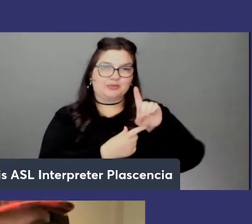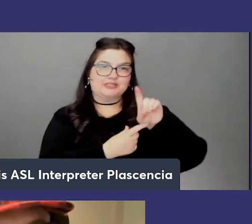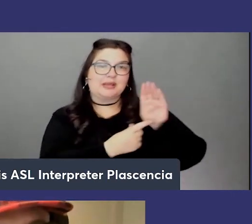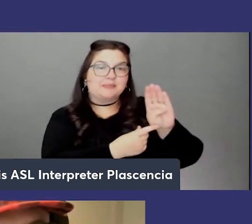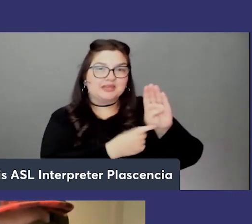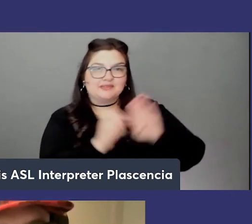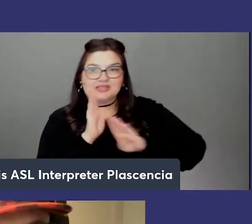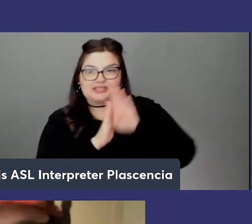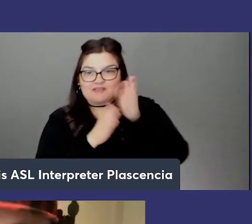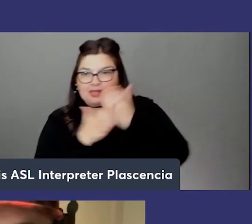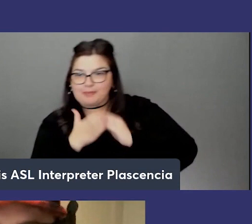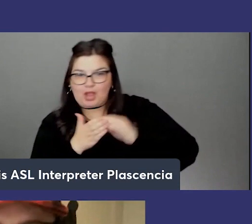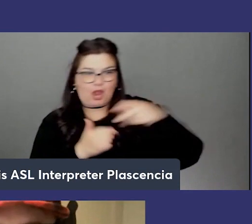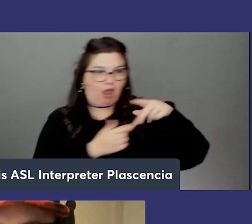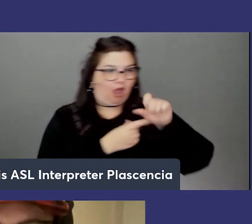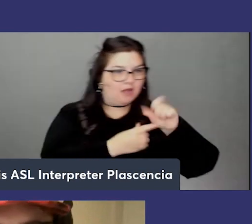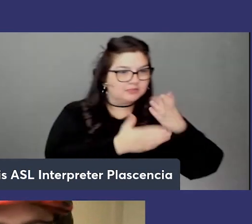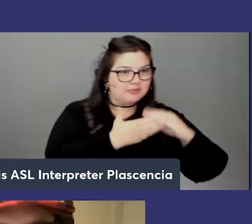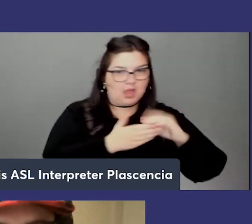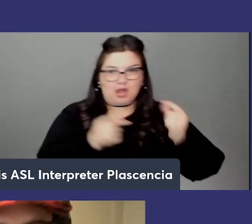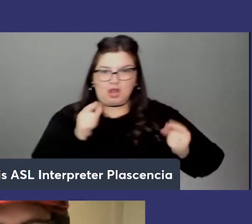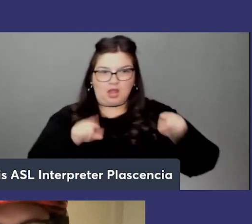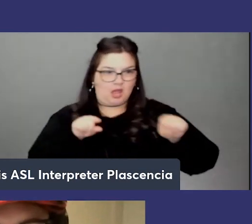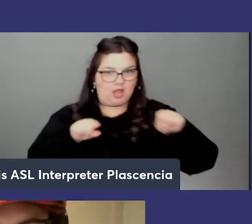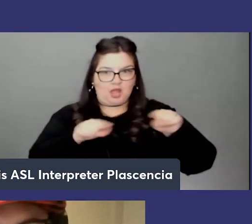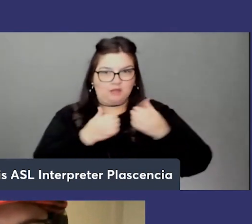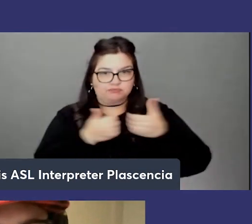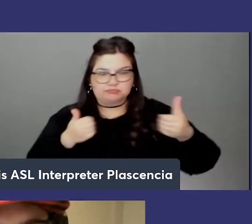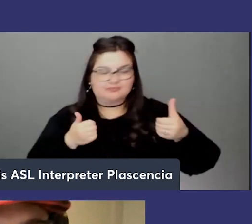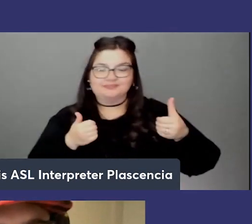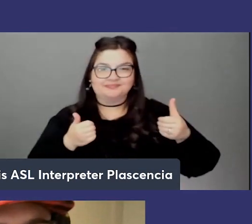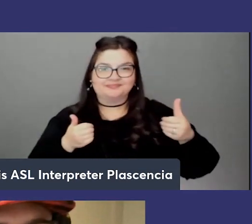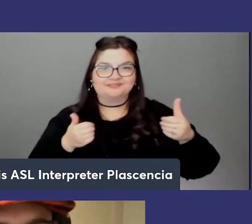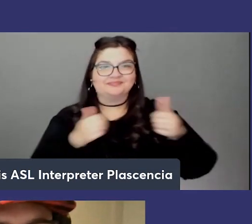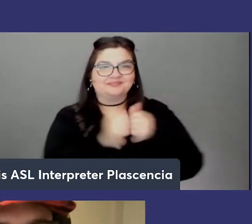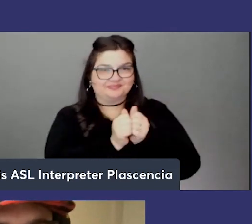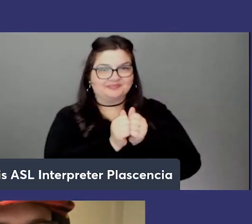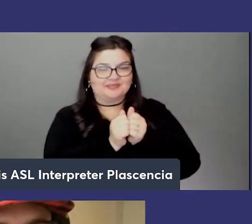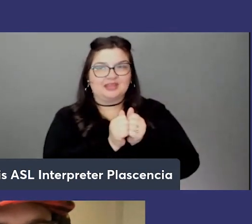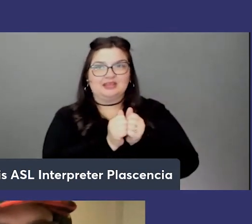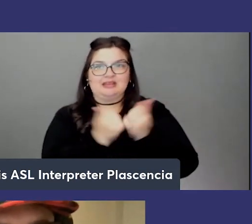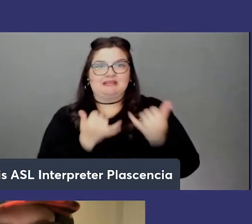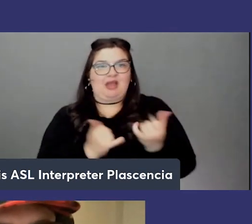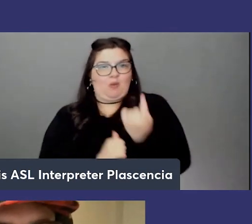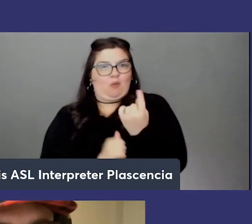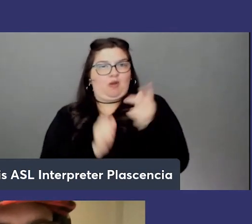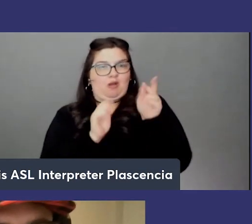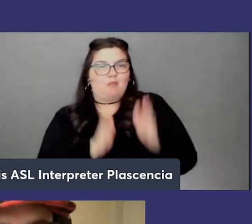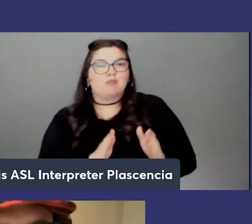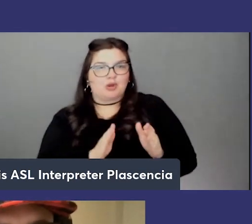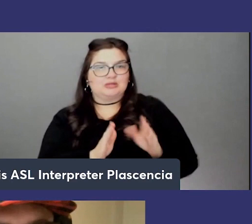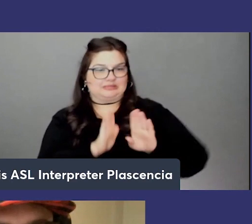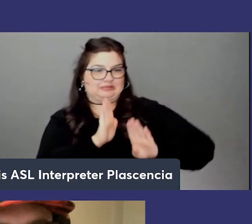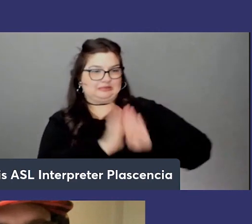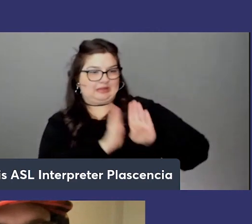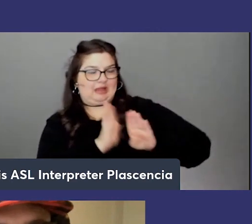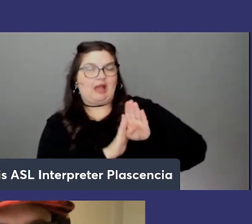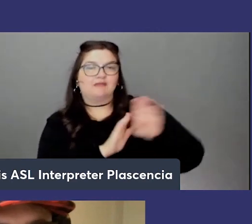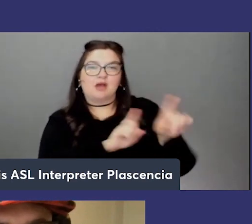Where is the OPs part? So all of a sudden there's a single person, call him dev, usually dev, doing also OPs,